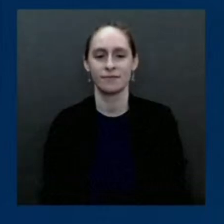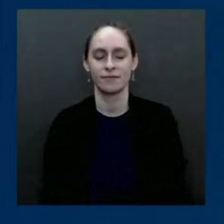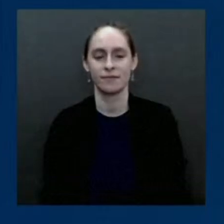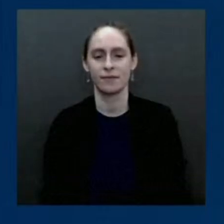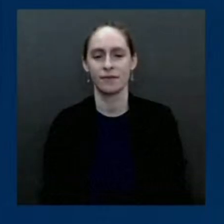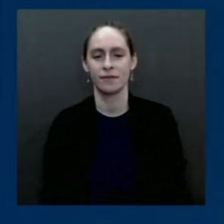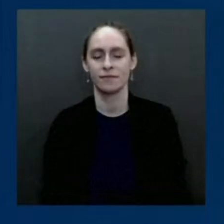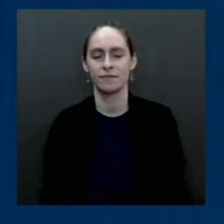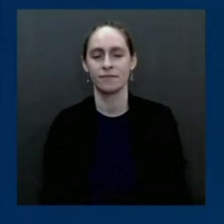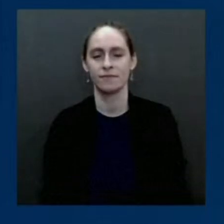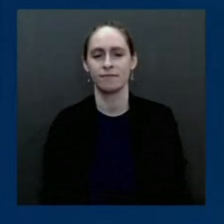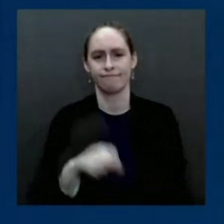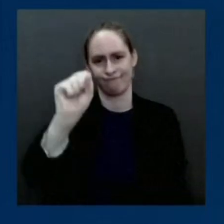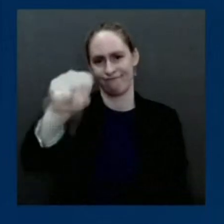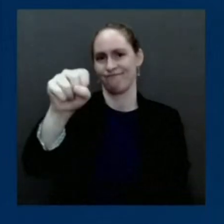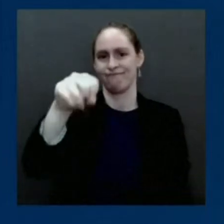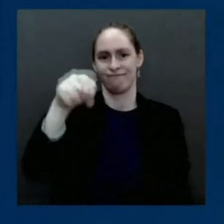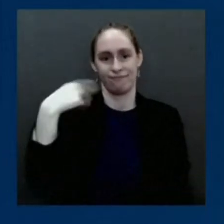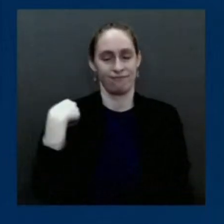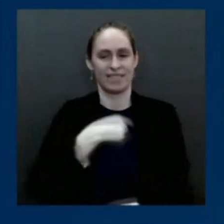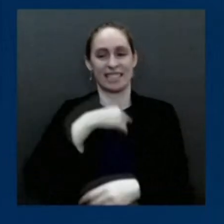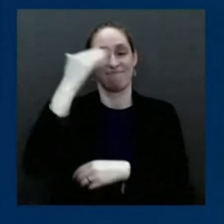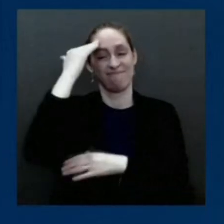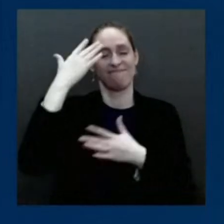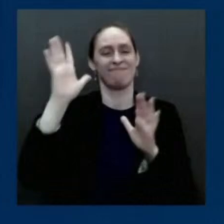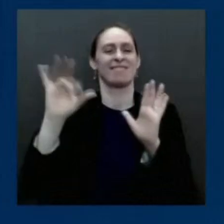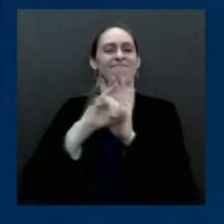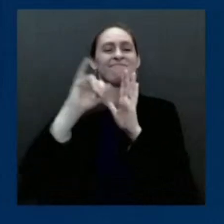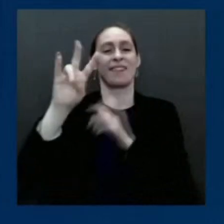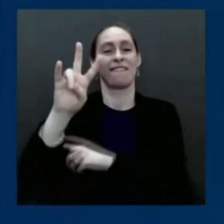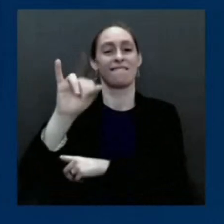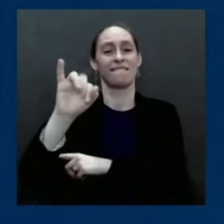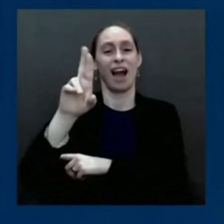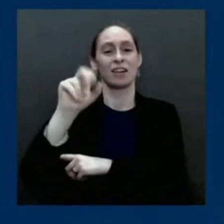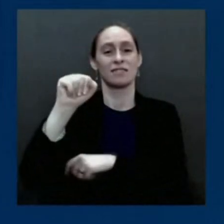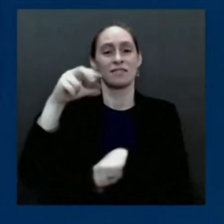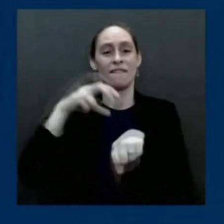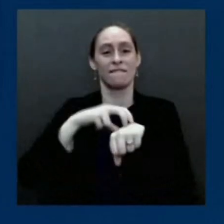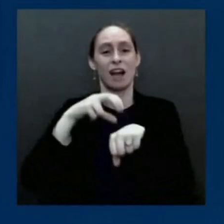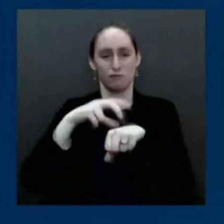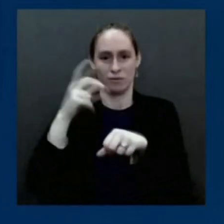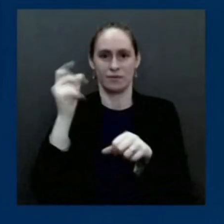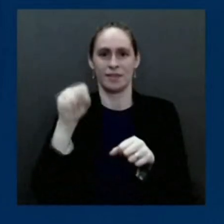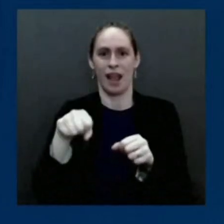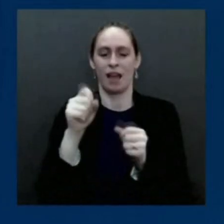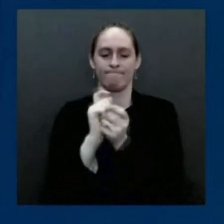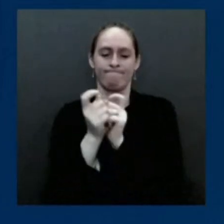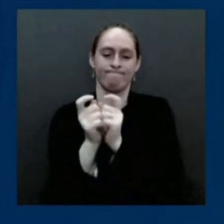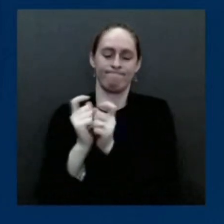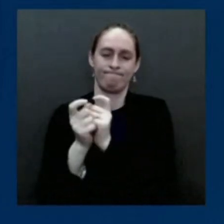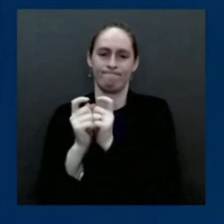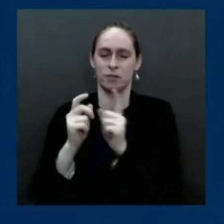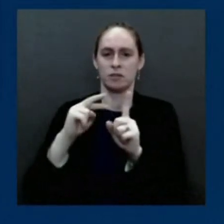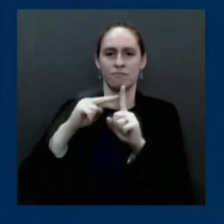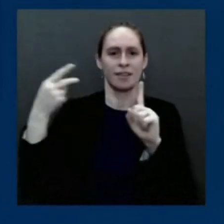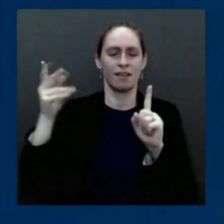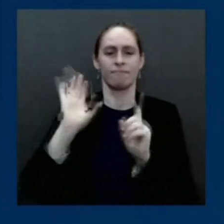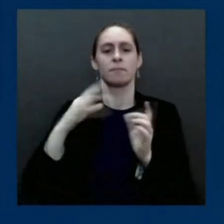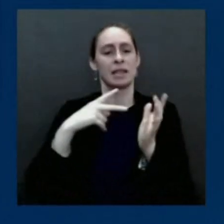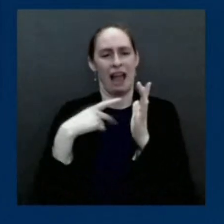ABILITY TO ADAPT QUICKLY AND